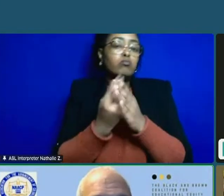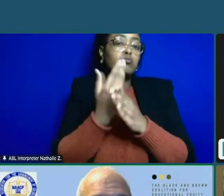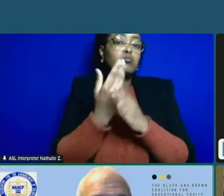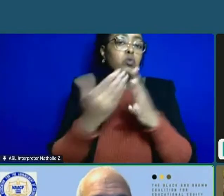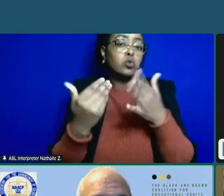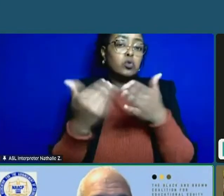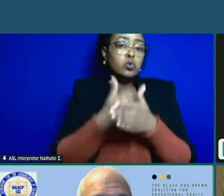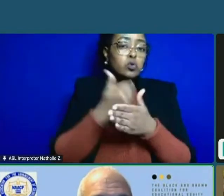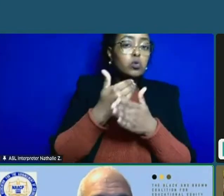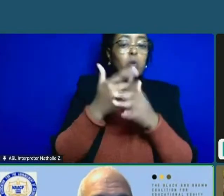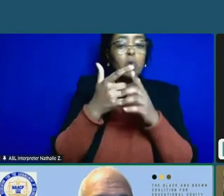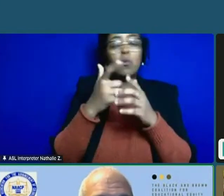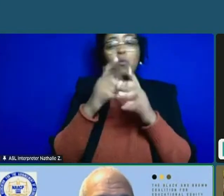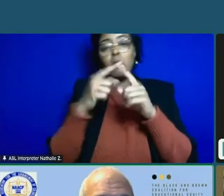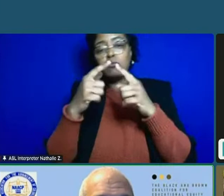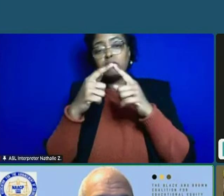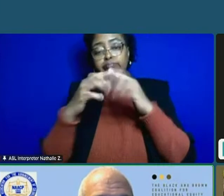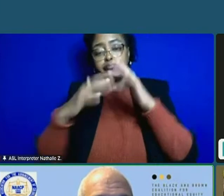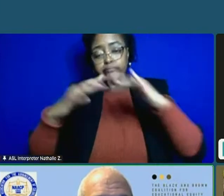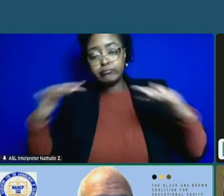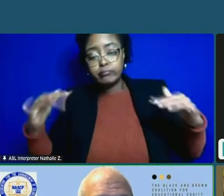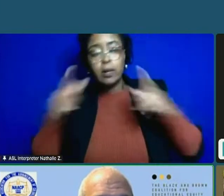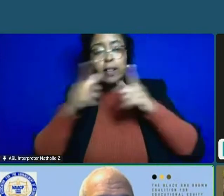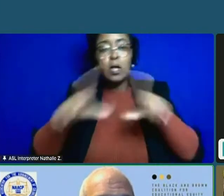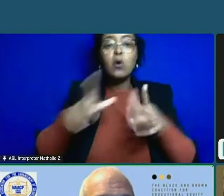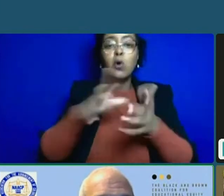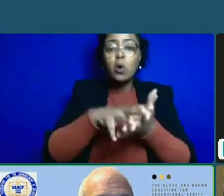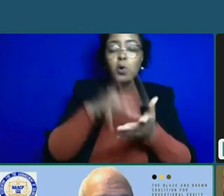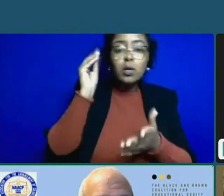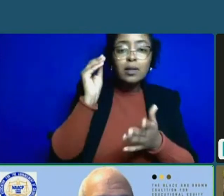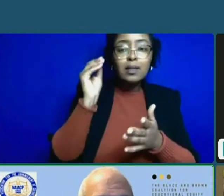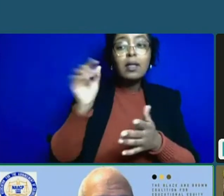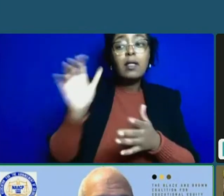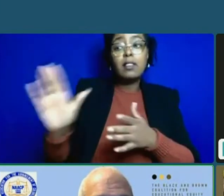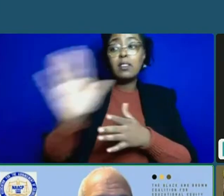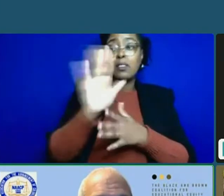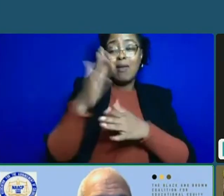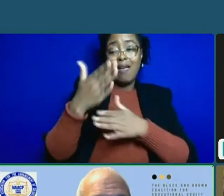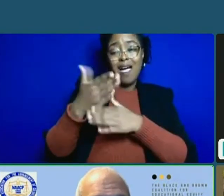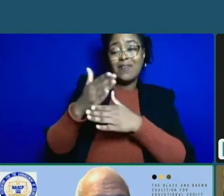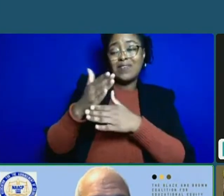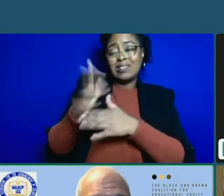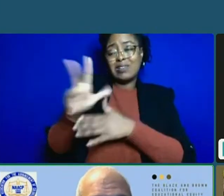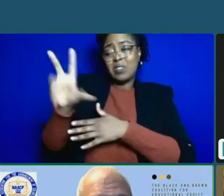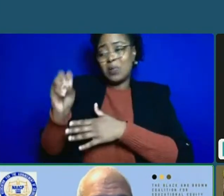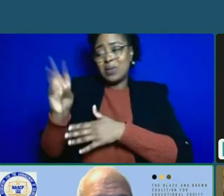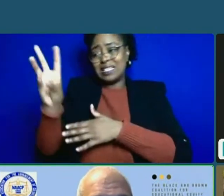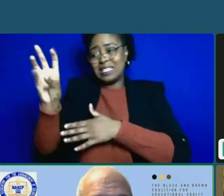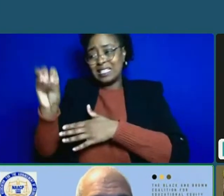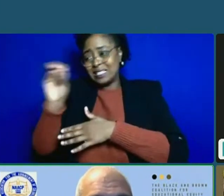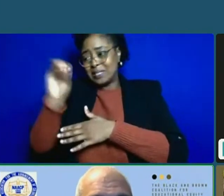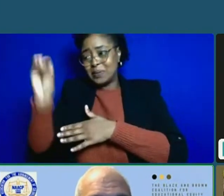and emerging multi language